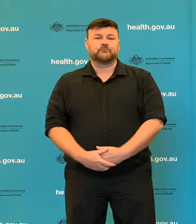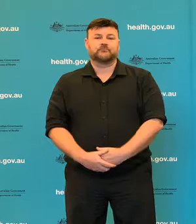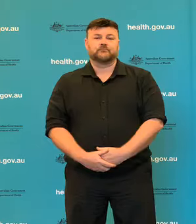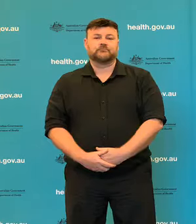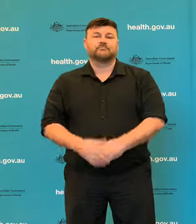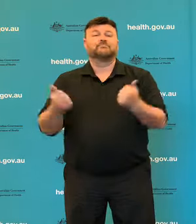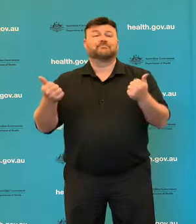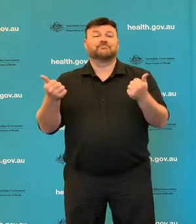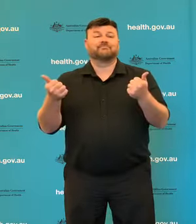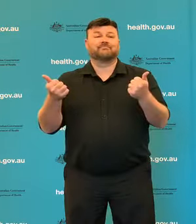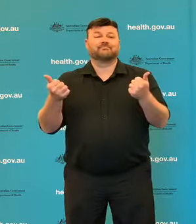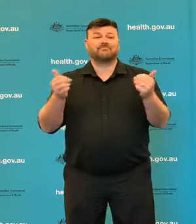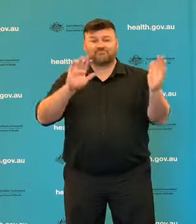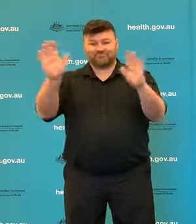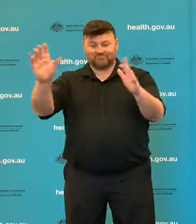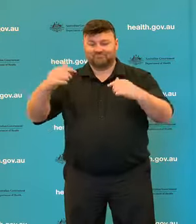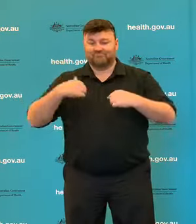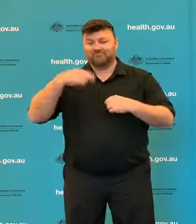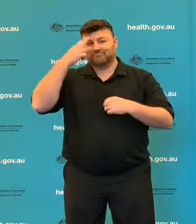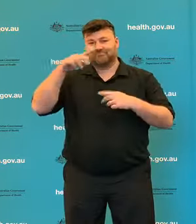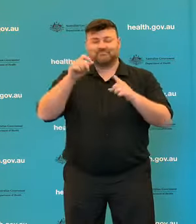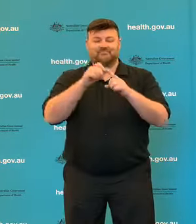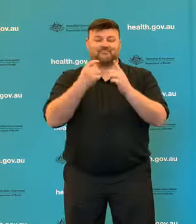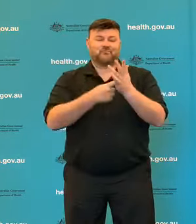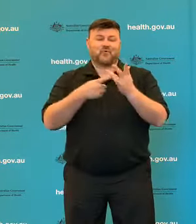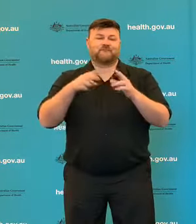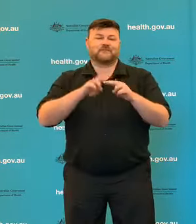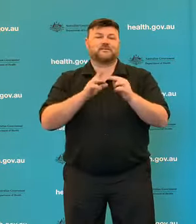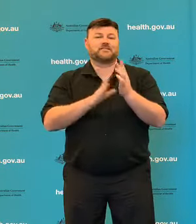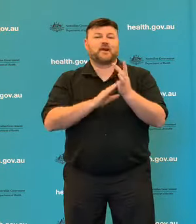Afternoon my name is Professor Michael Kidd, Deputy Chief Medical Officer here